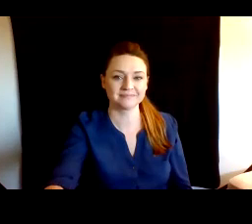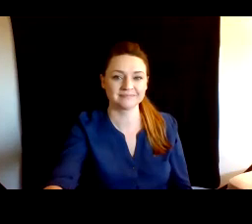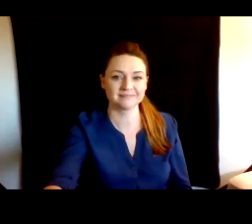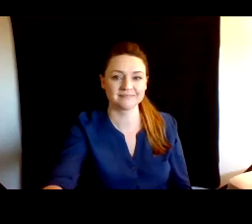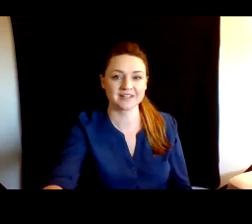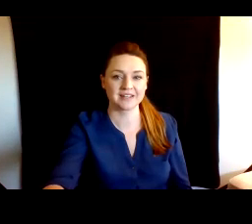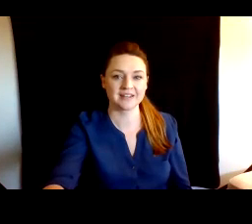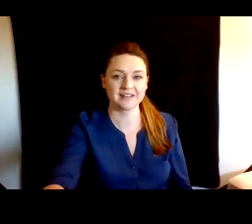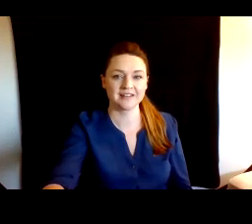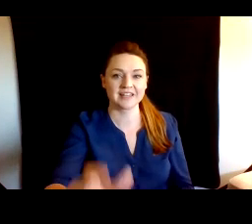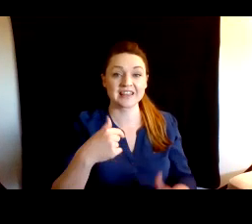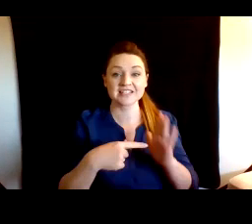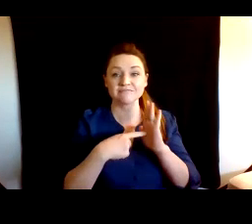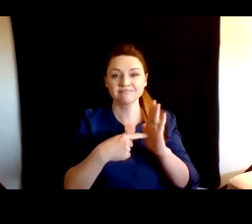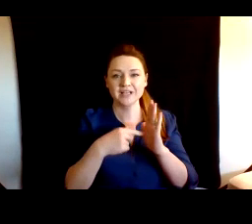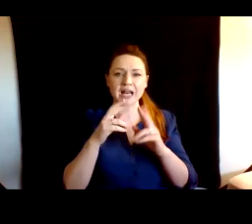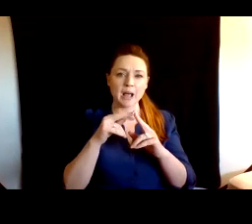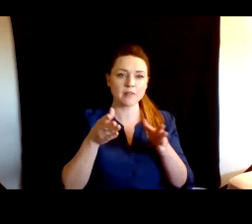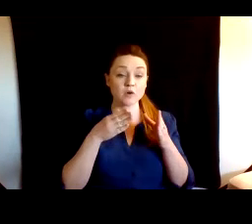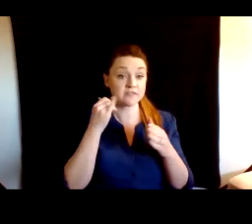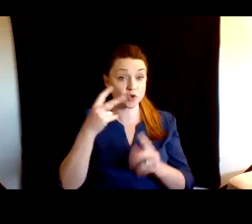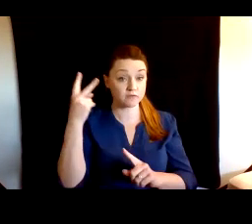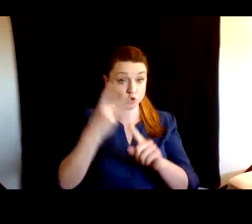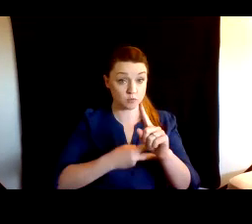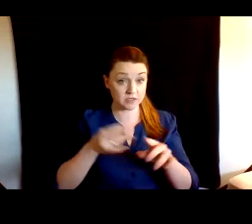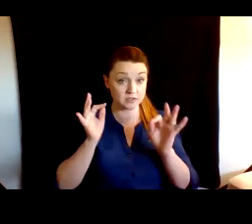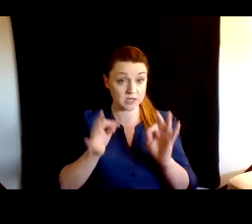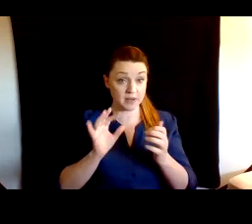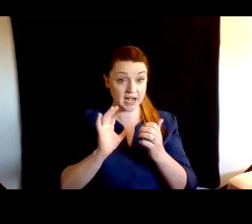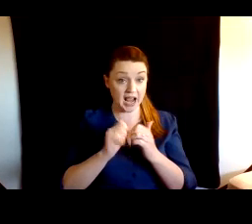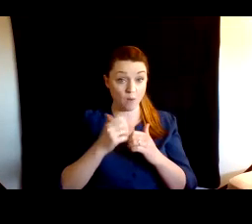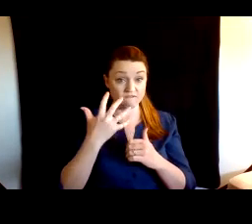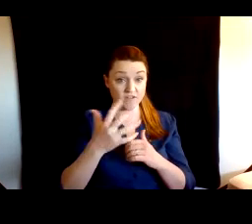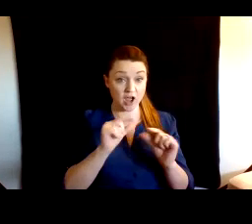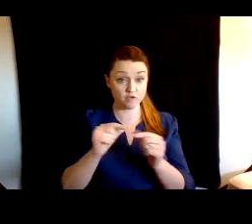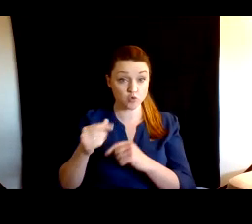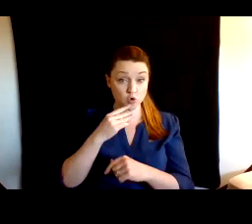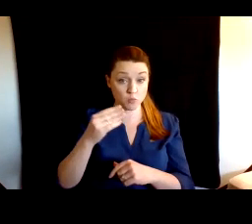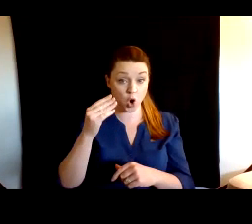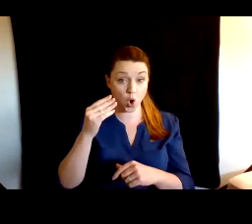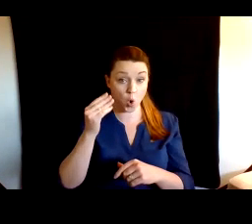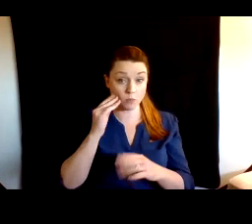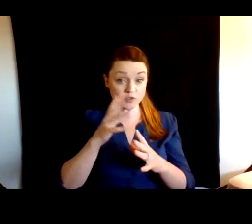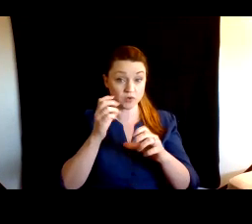So if you have two months to determine how five group homes are going to receive personal protective equipment